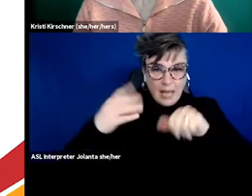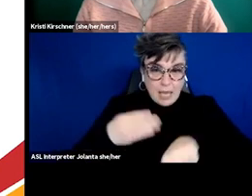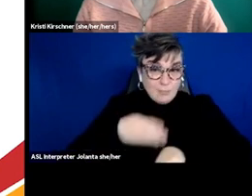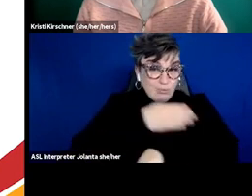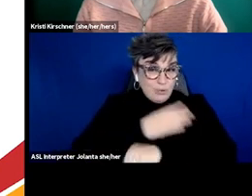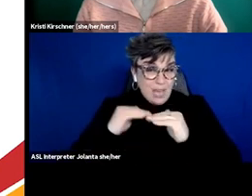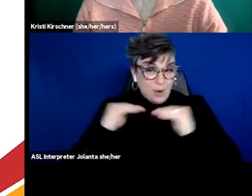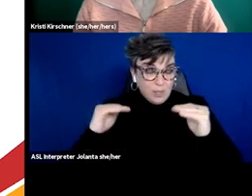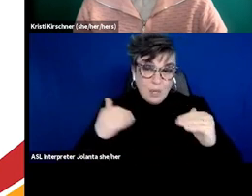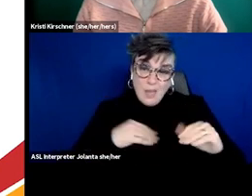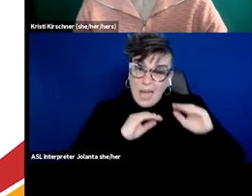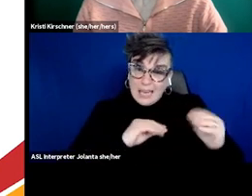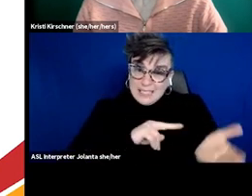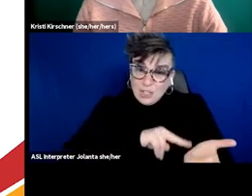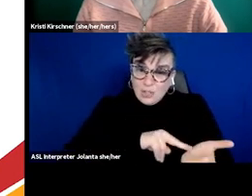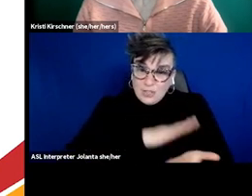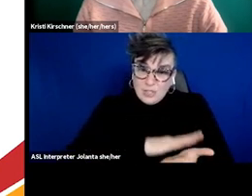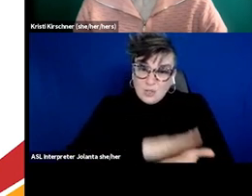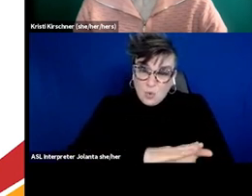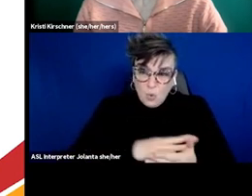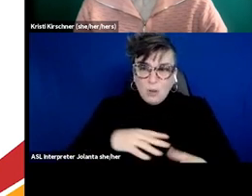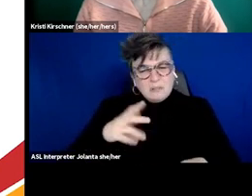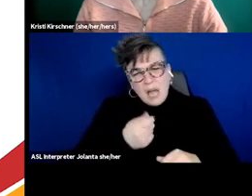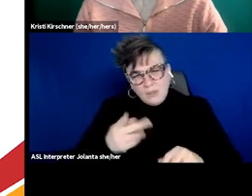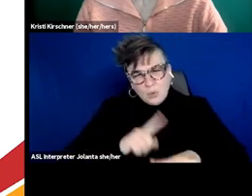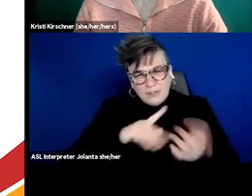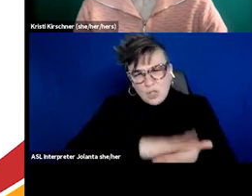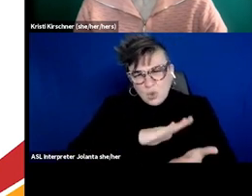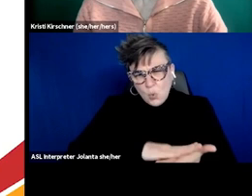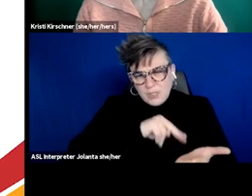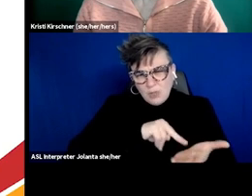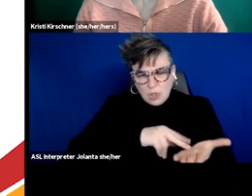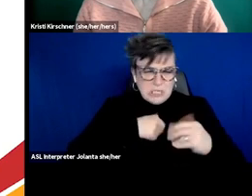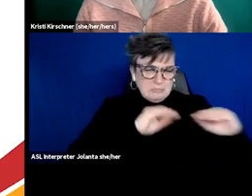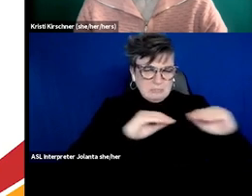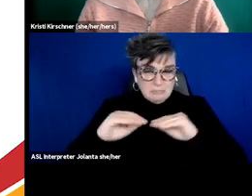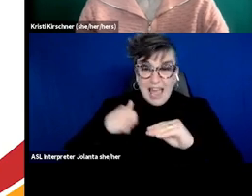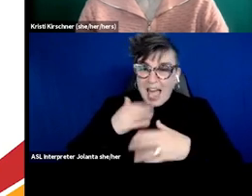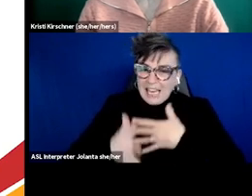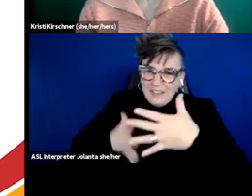teach at a nursing school and I’ve taught at few nursing schools and infuse this content